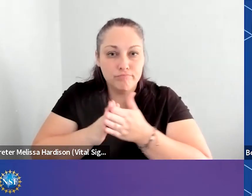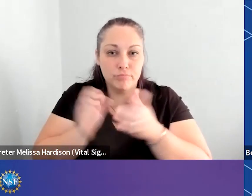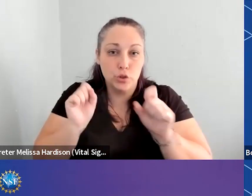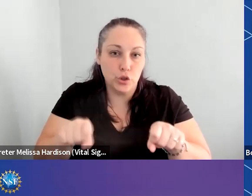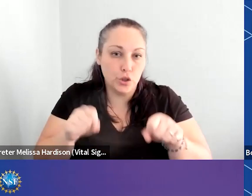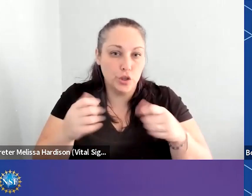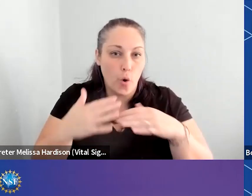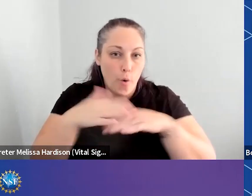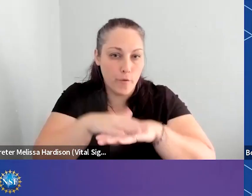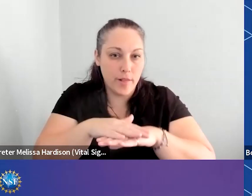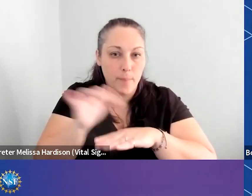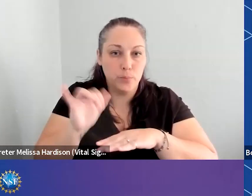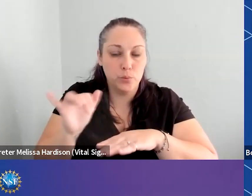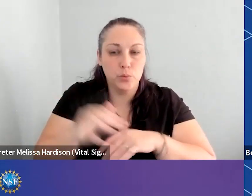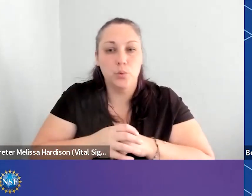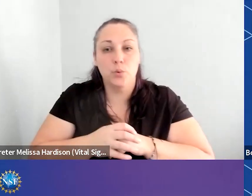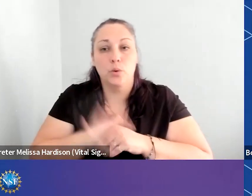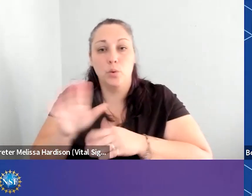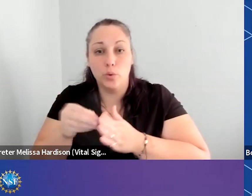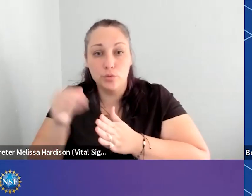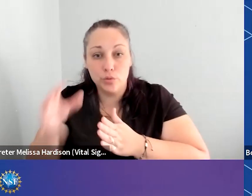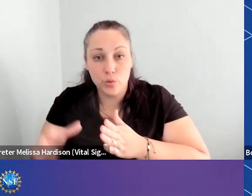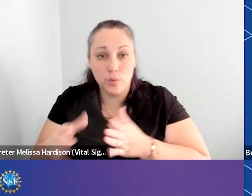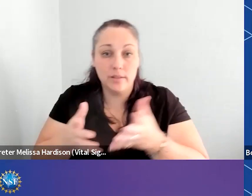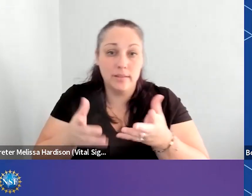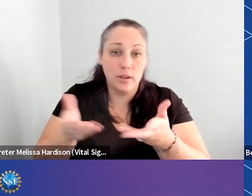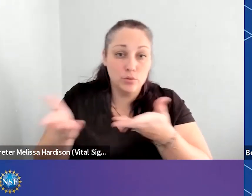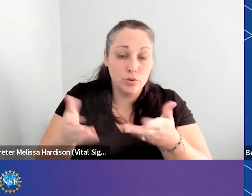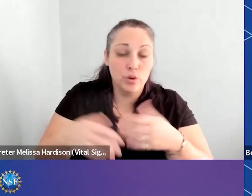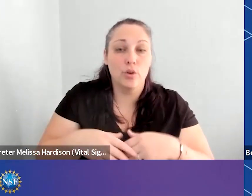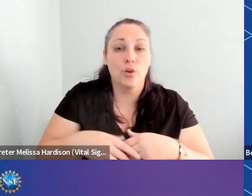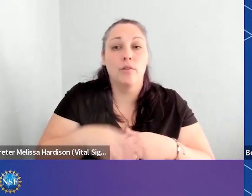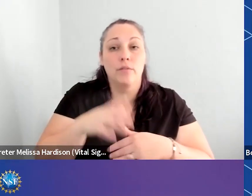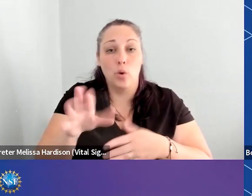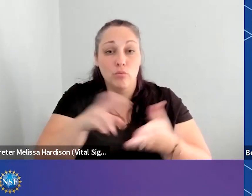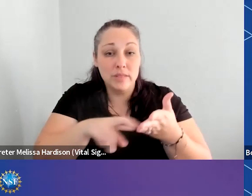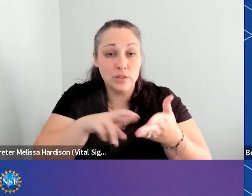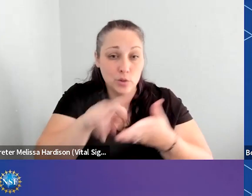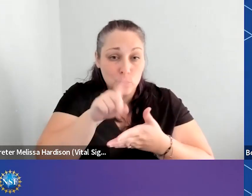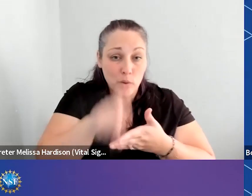the research questions you may be asking and answering. The key to it is that you want to make sure